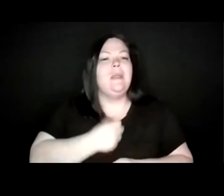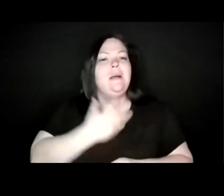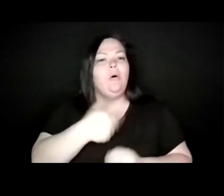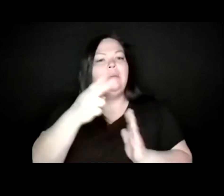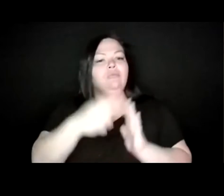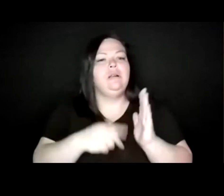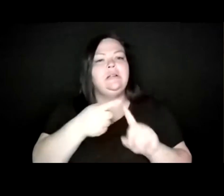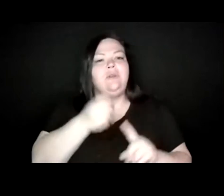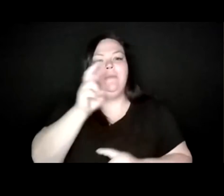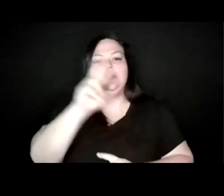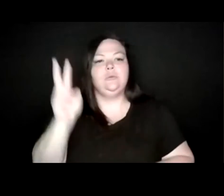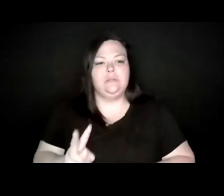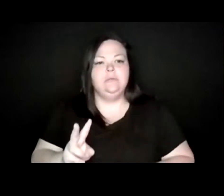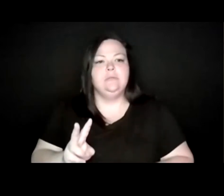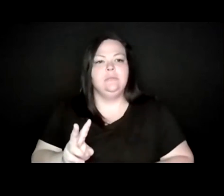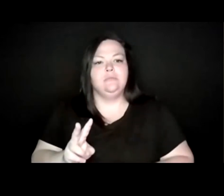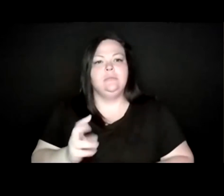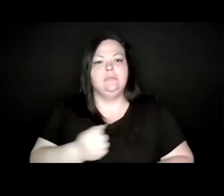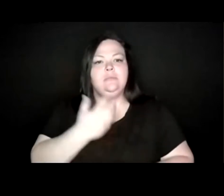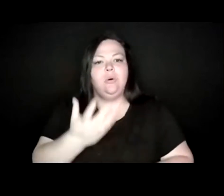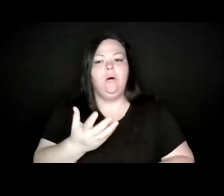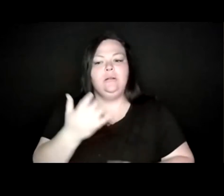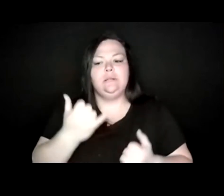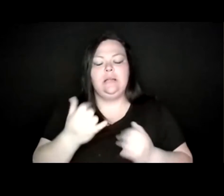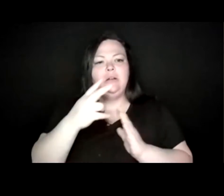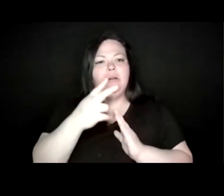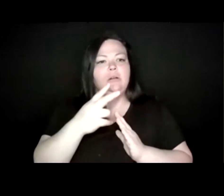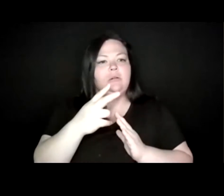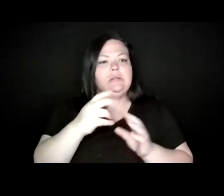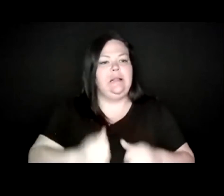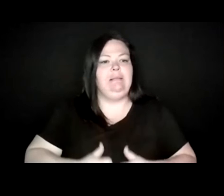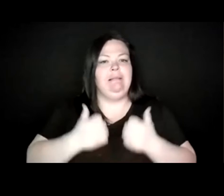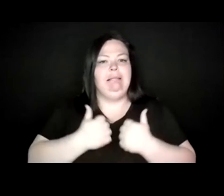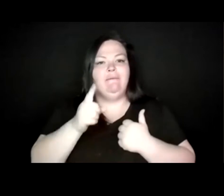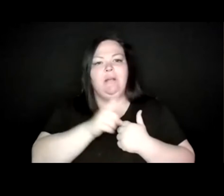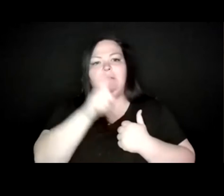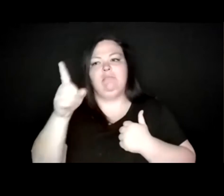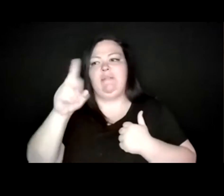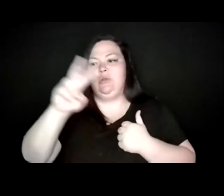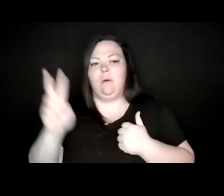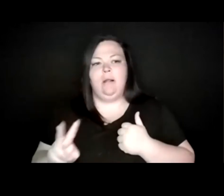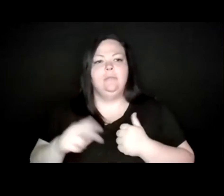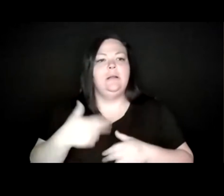migrant poet who's currently living in Concepción, Chile, and, um, the poem's called Baltic Sea,